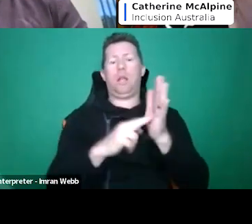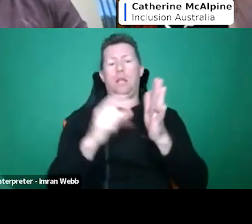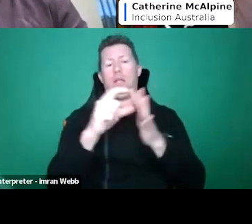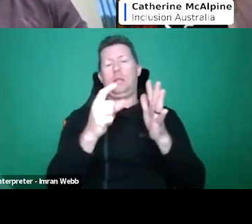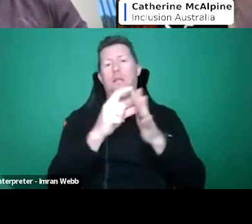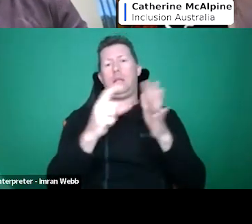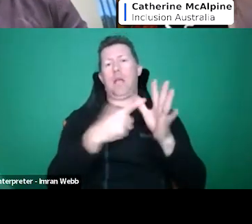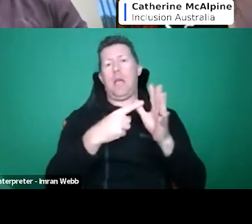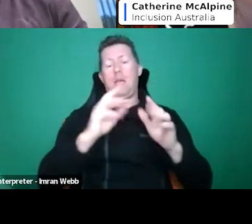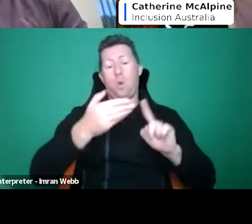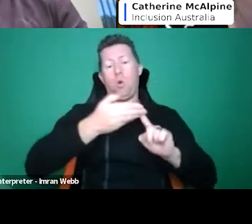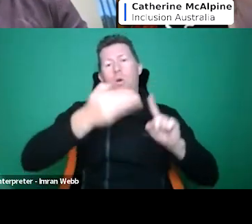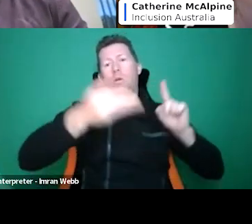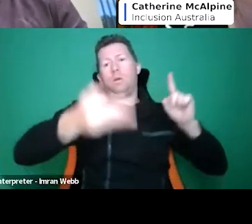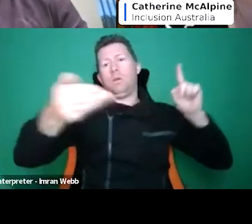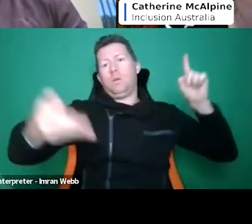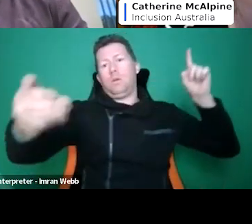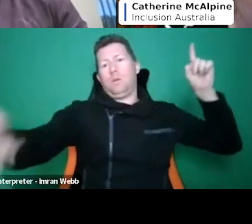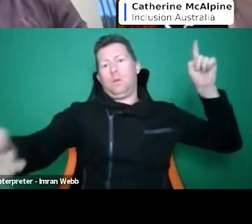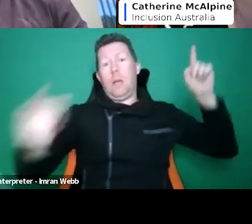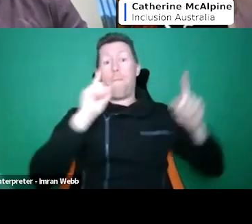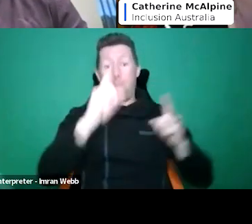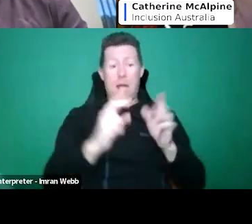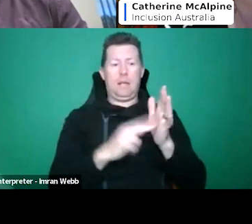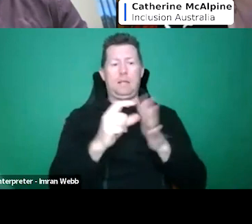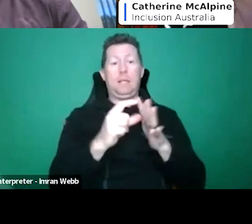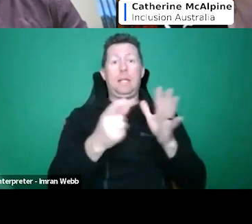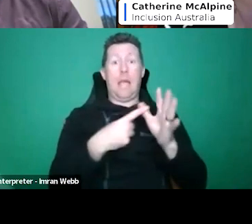but also ensure the asset retains the community's trust,